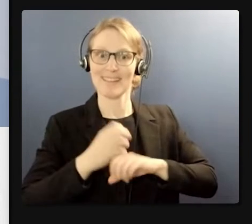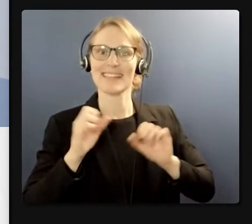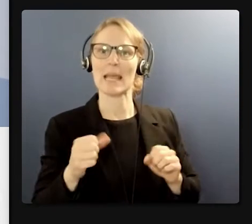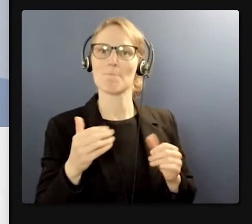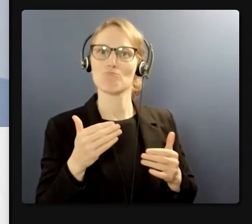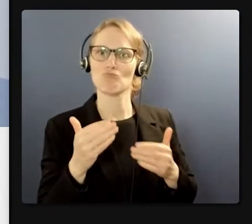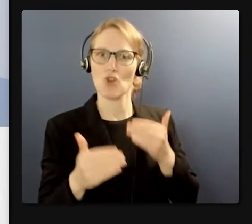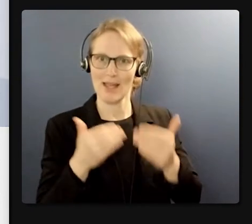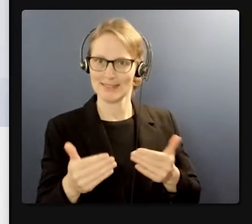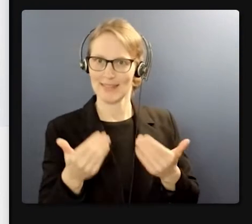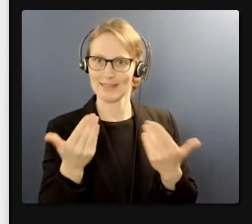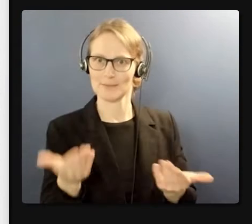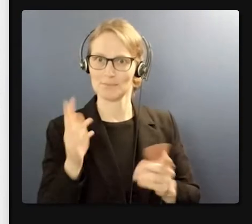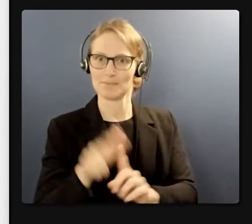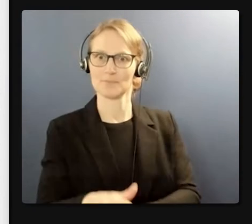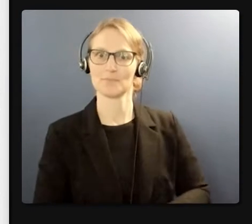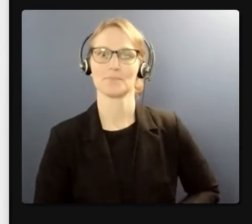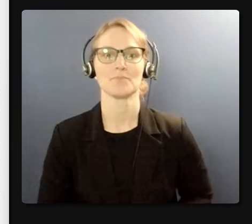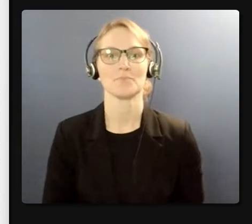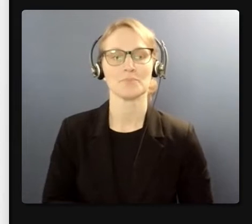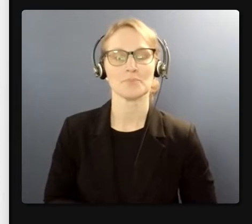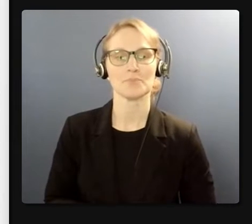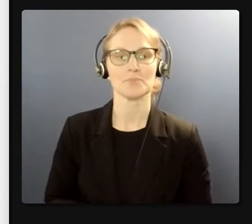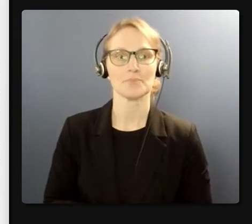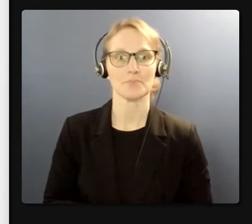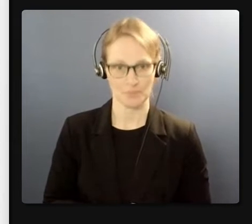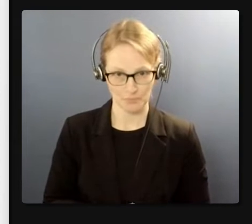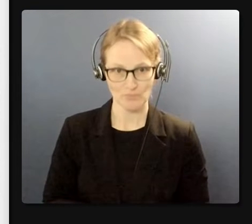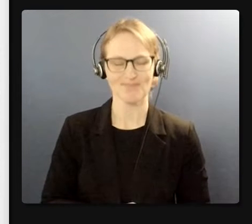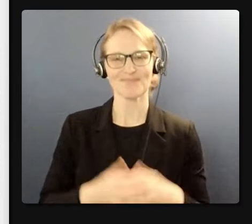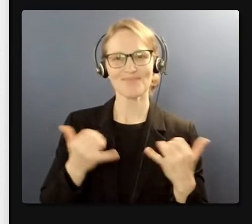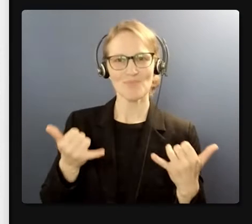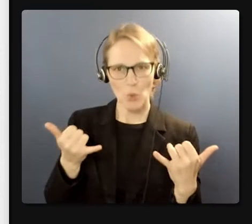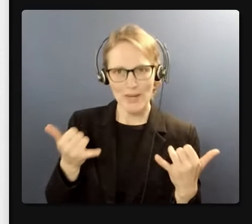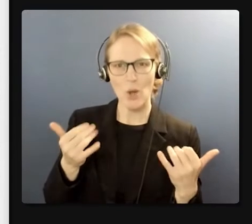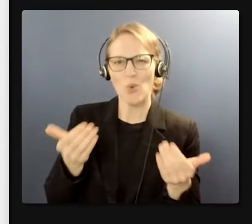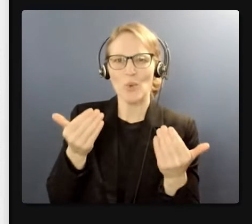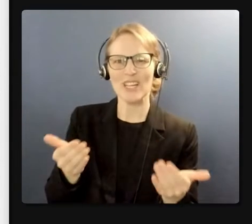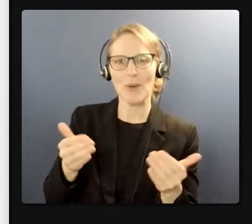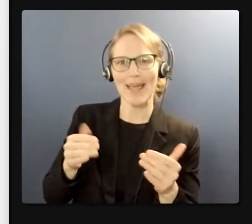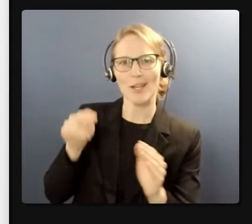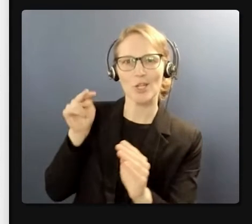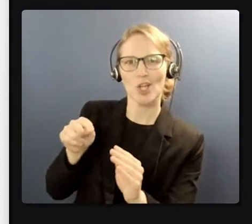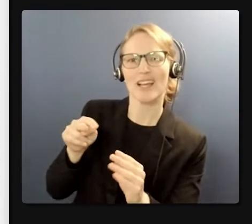And let's take a look at what the resulting textures are. So here is the text court.